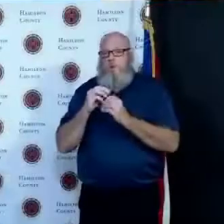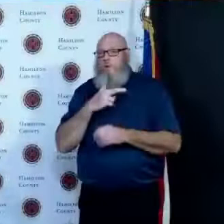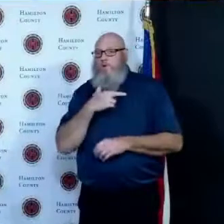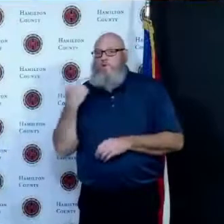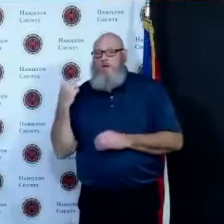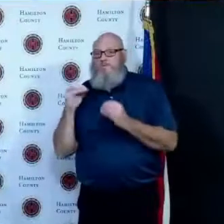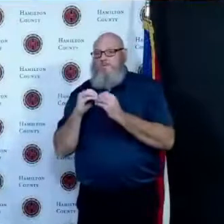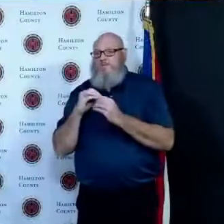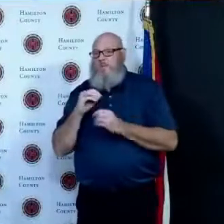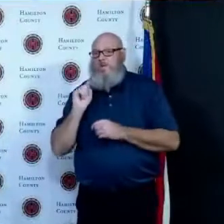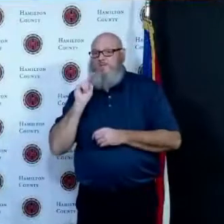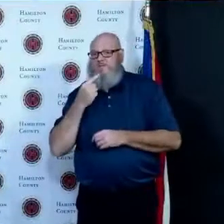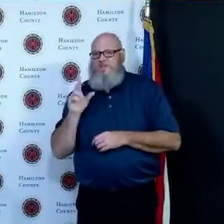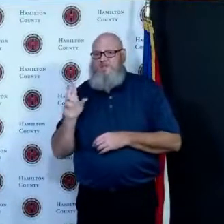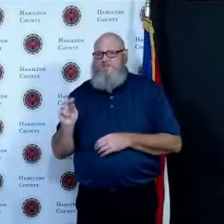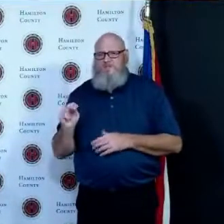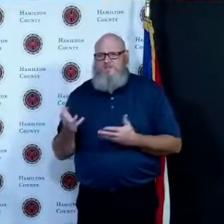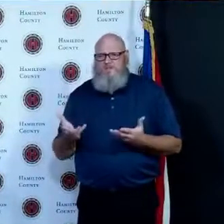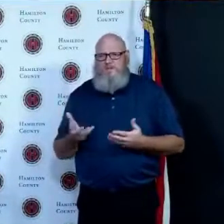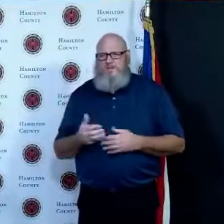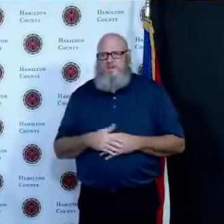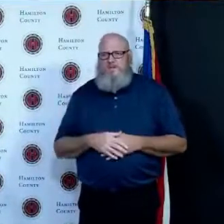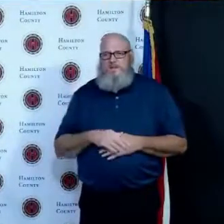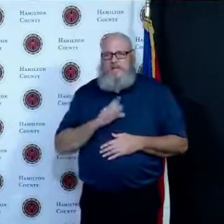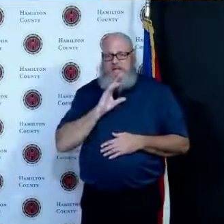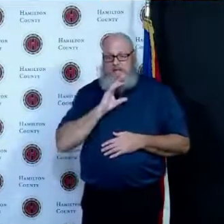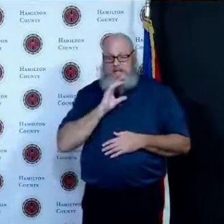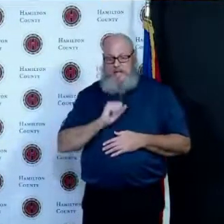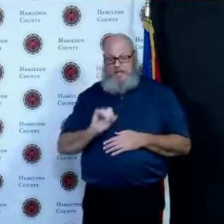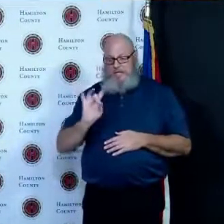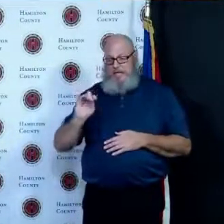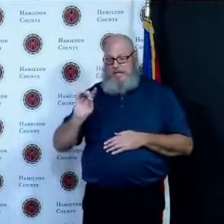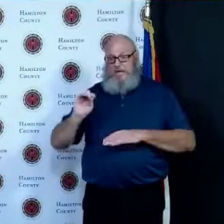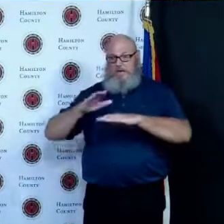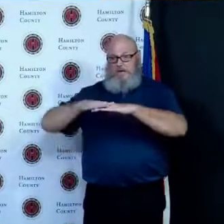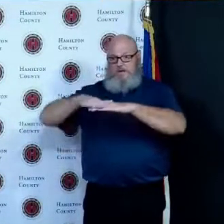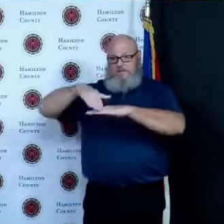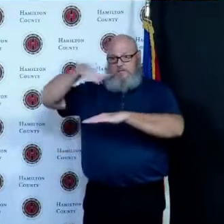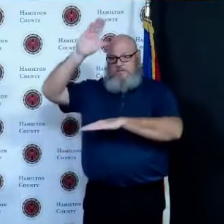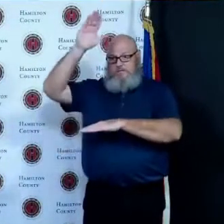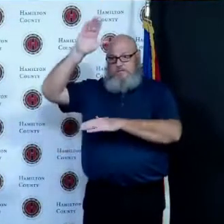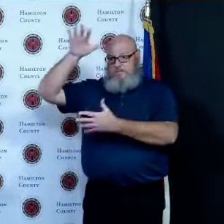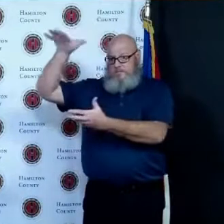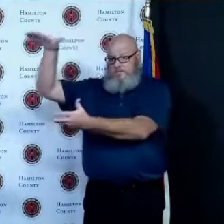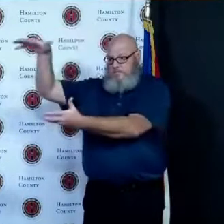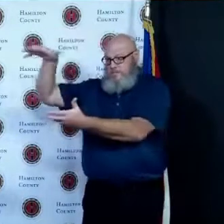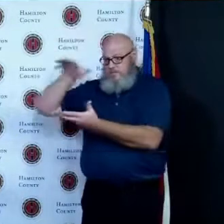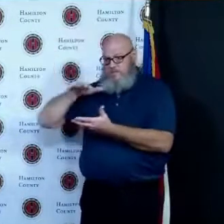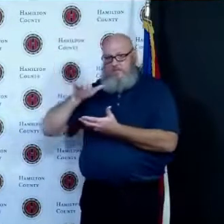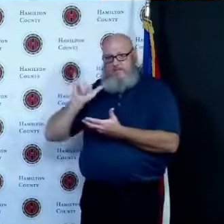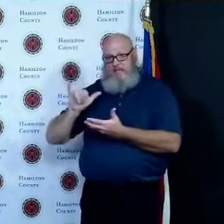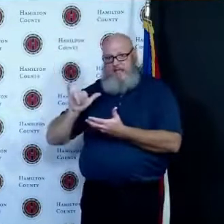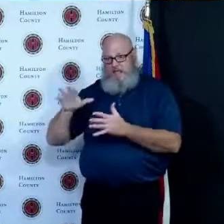of anyone over the age of 80 is is included and it will randomize anyone over the age there's no